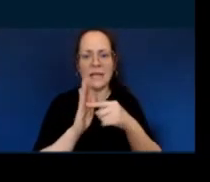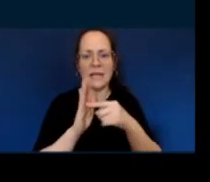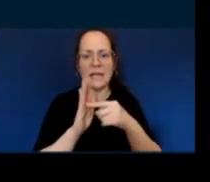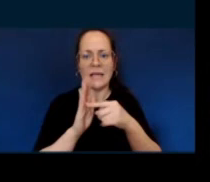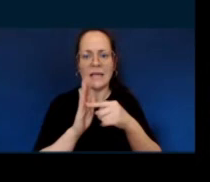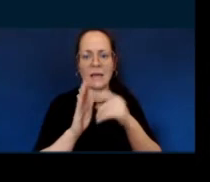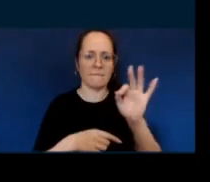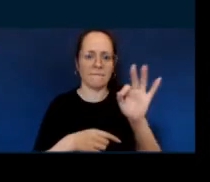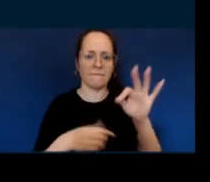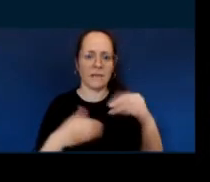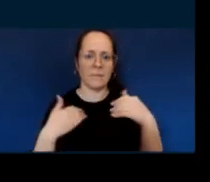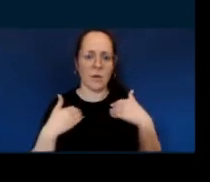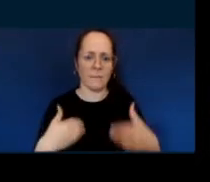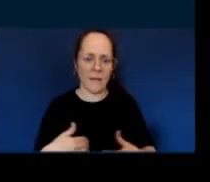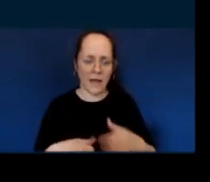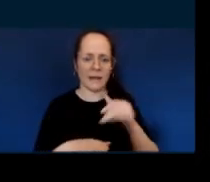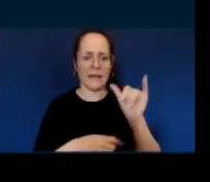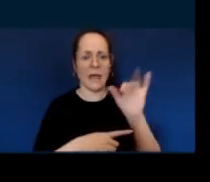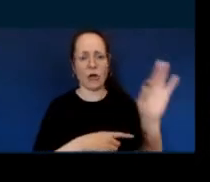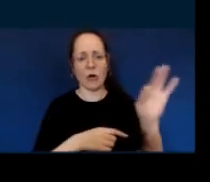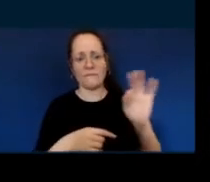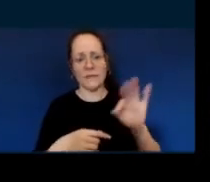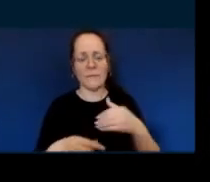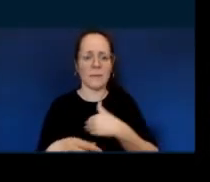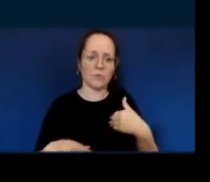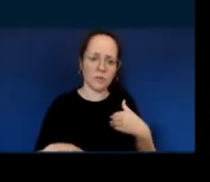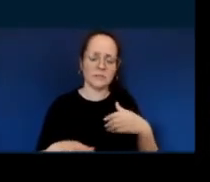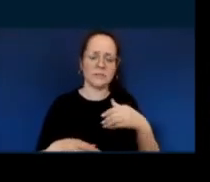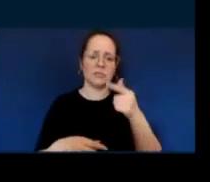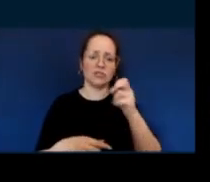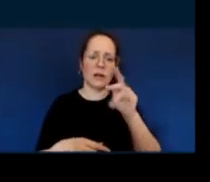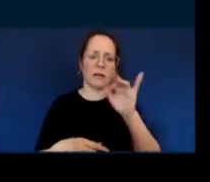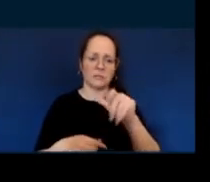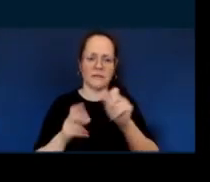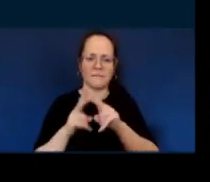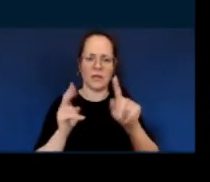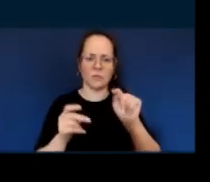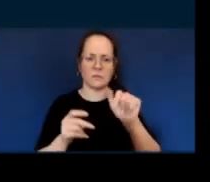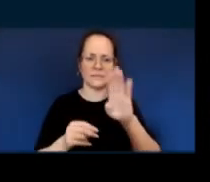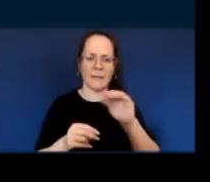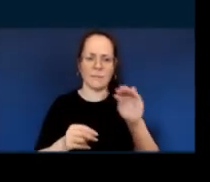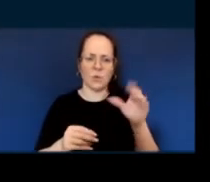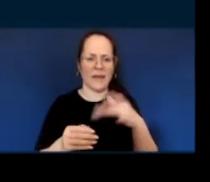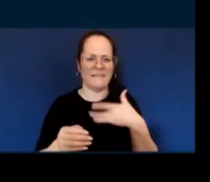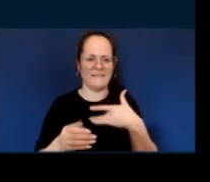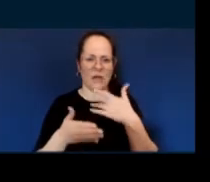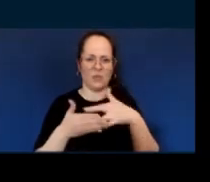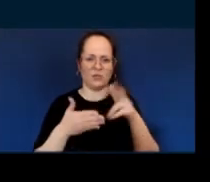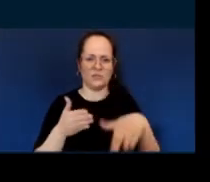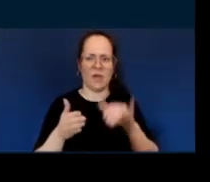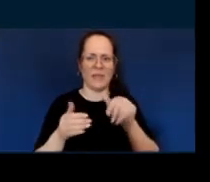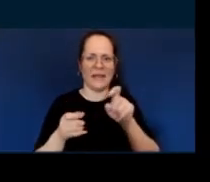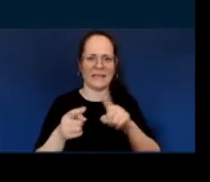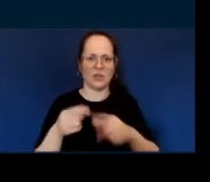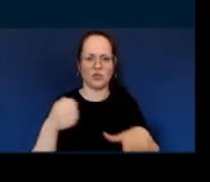BREASTS AND GENERAL EXCITINGLY TABU AND AS A RESULT MANY FELT THE NEED TO COVER OR BLUR THEM OUT.